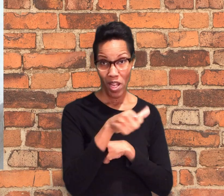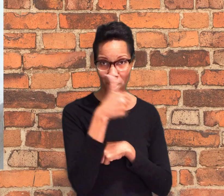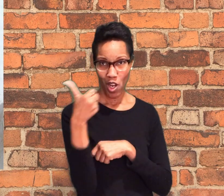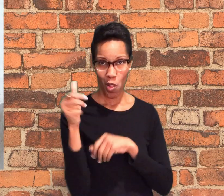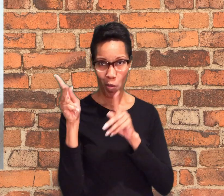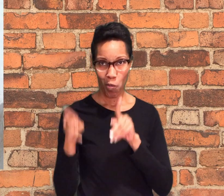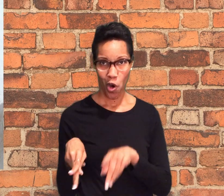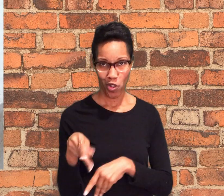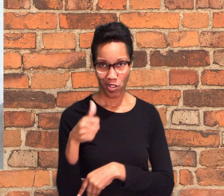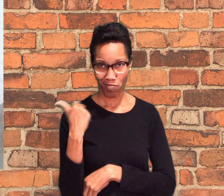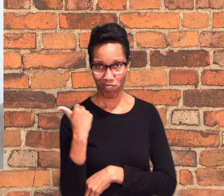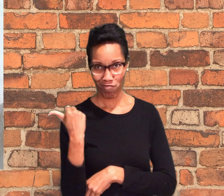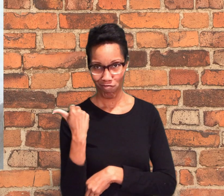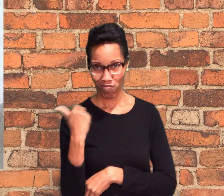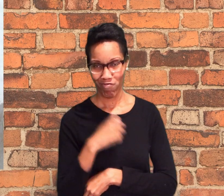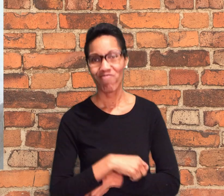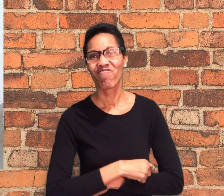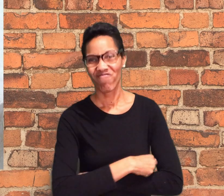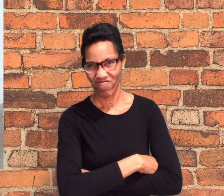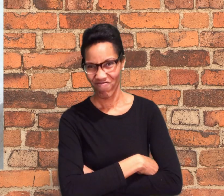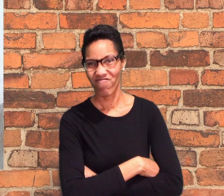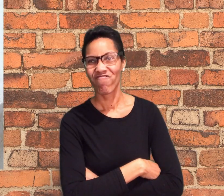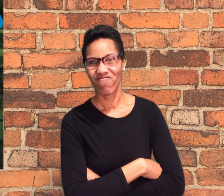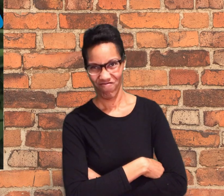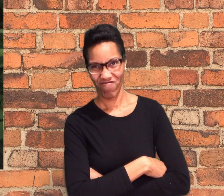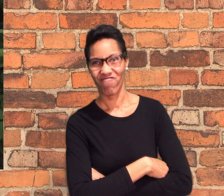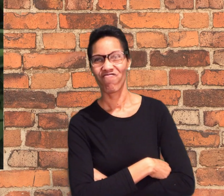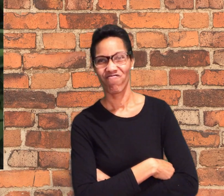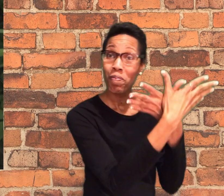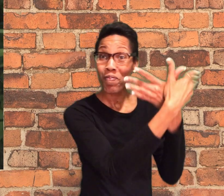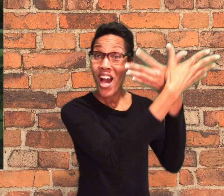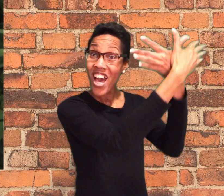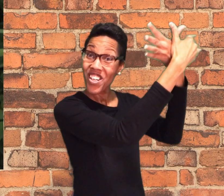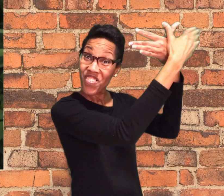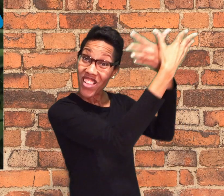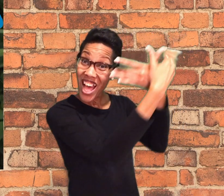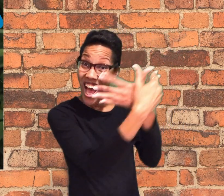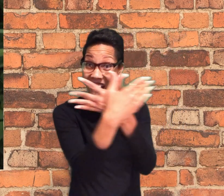butterflies?